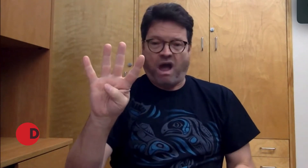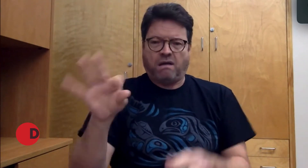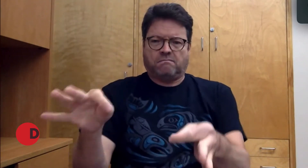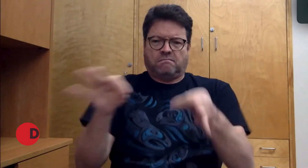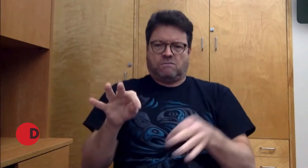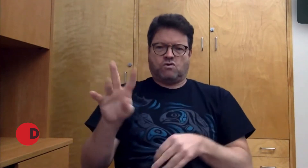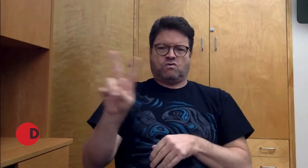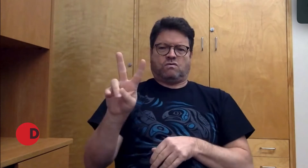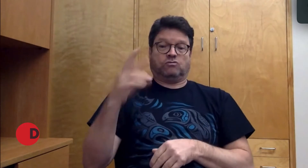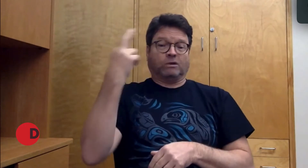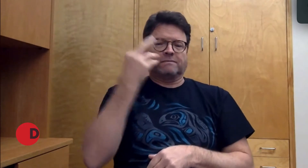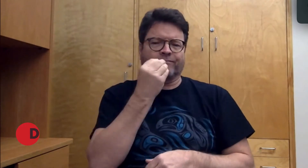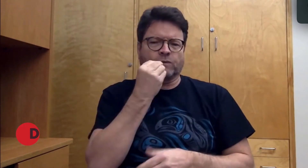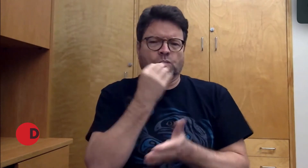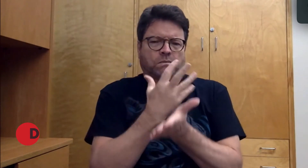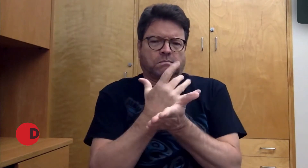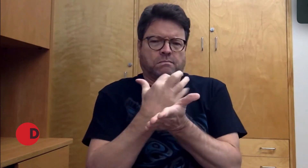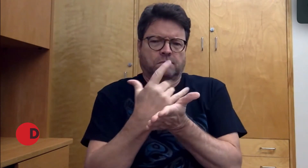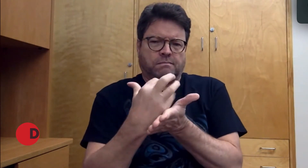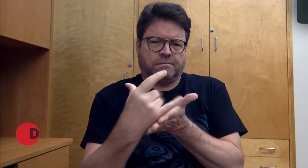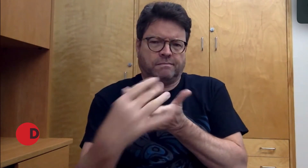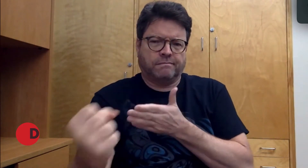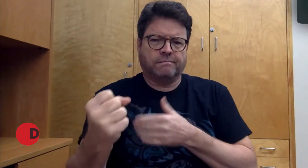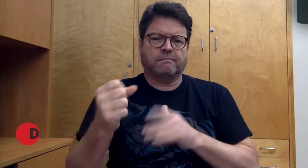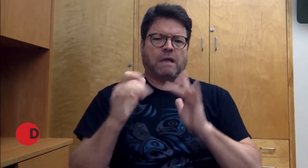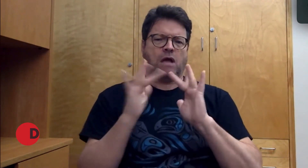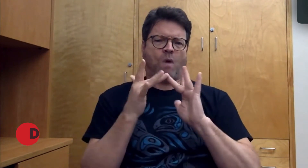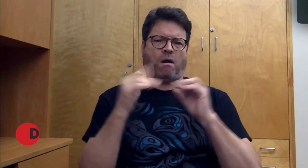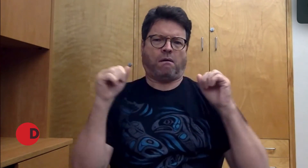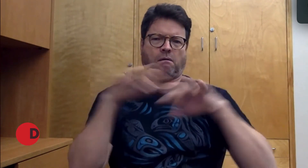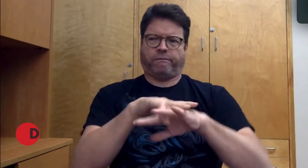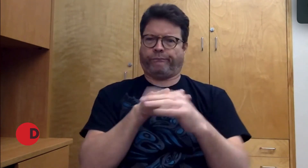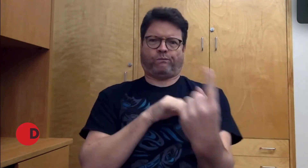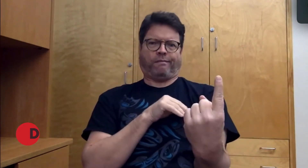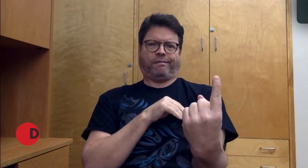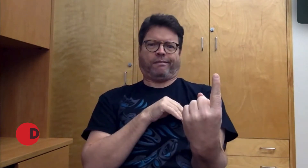people and making video calls. Suddenly the store had to close early - it was supposed to be 4pm, but they